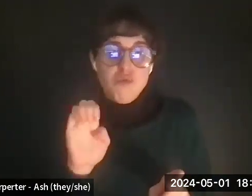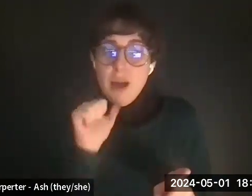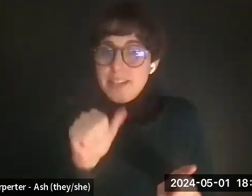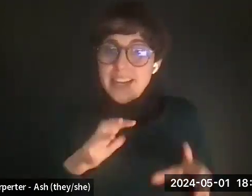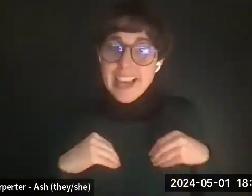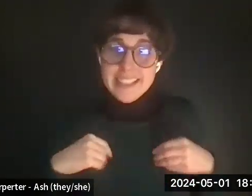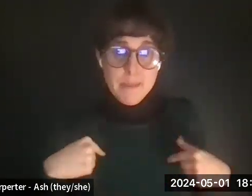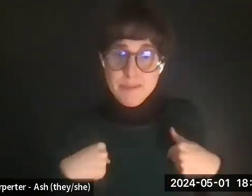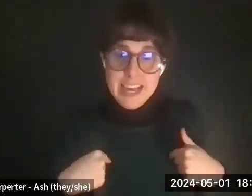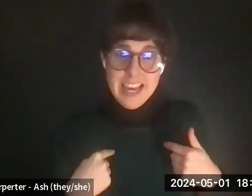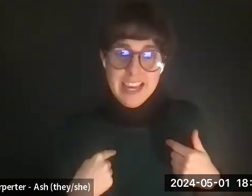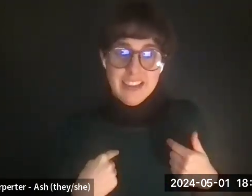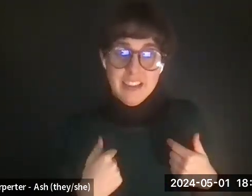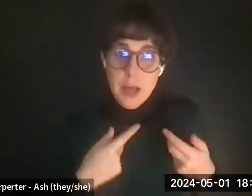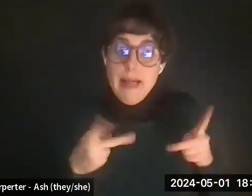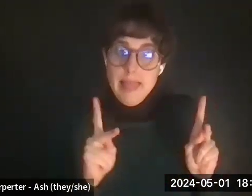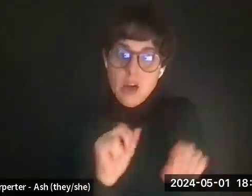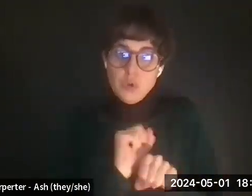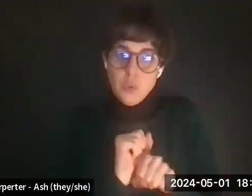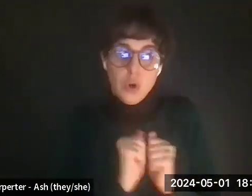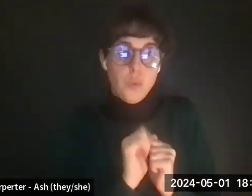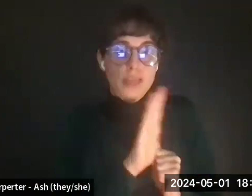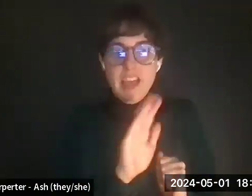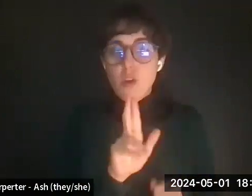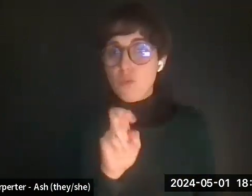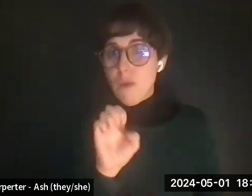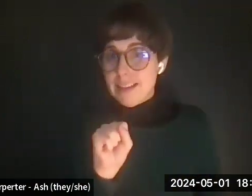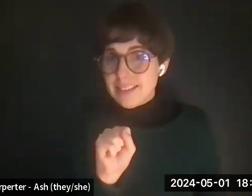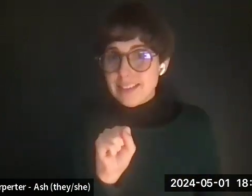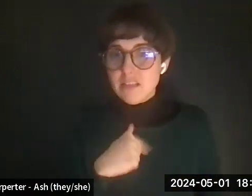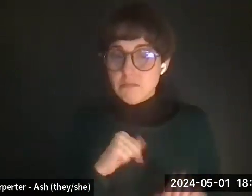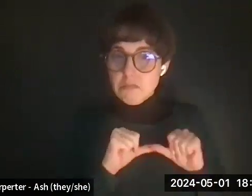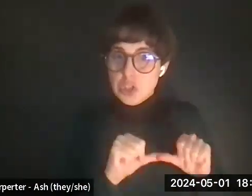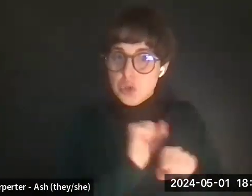and you know, continue doing the work that I normally do. So I find it very frustrating.